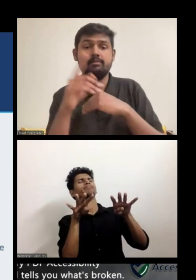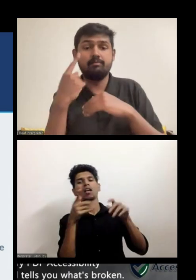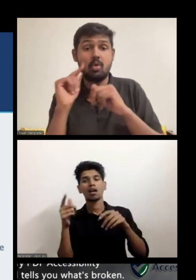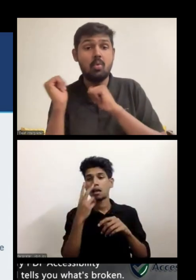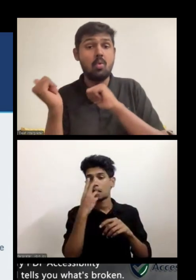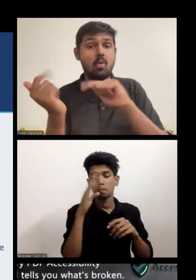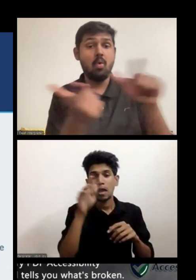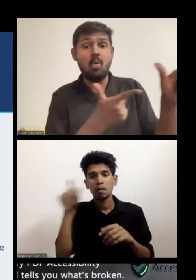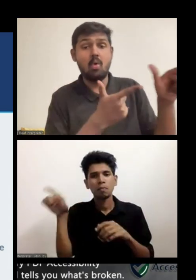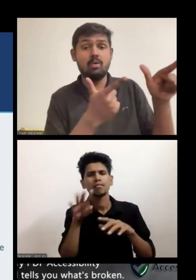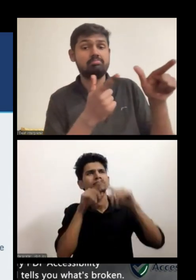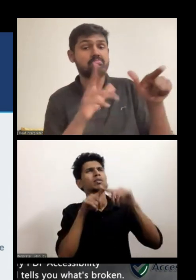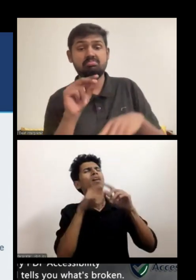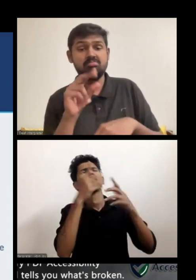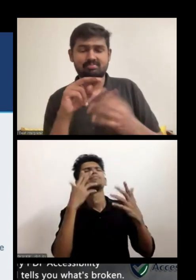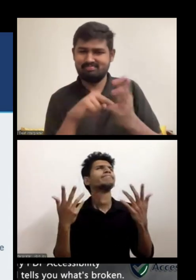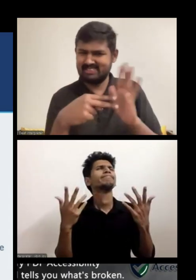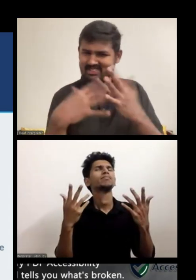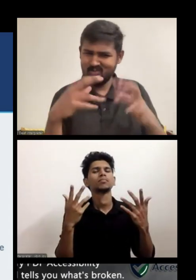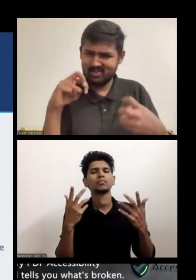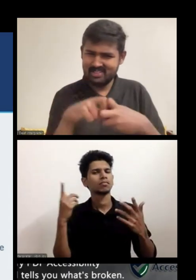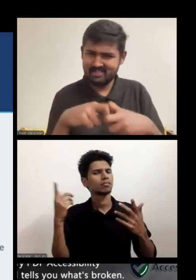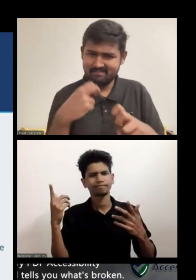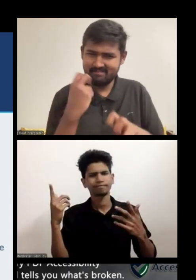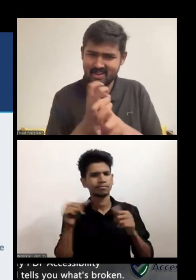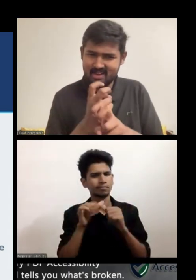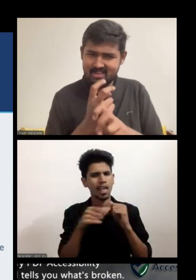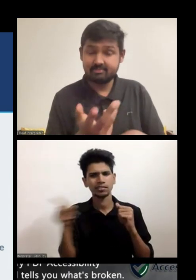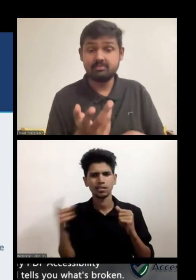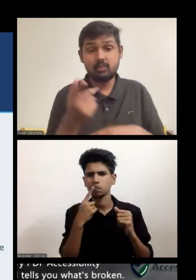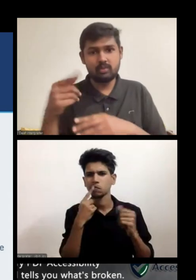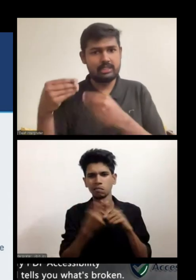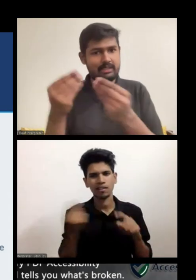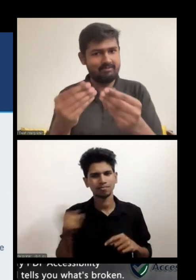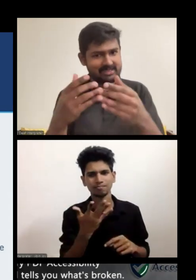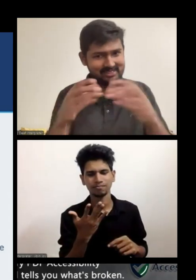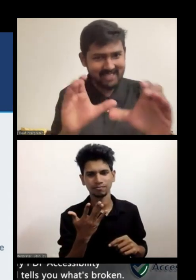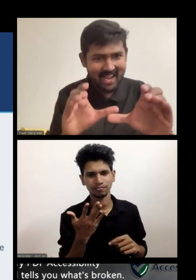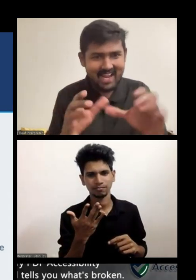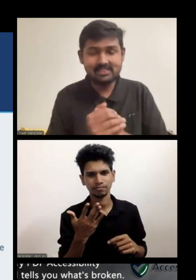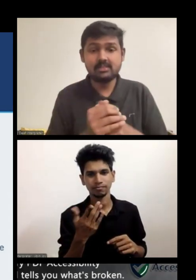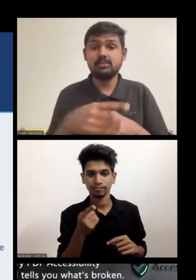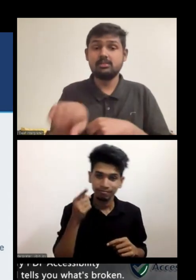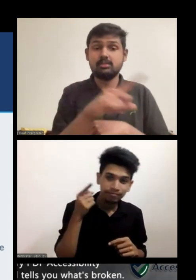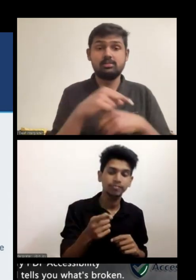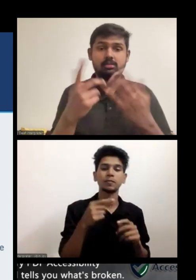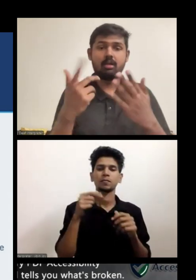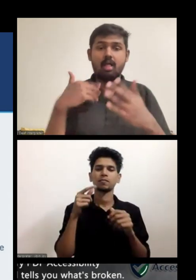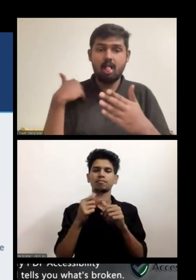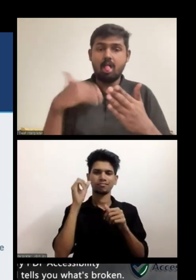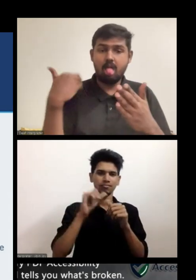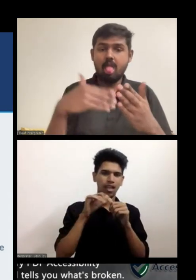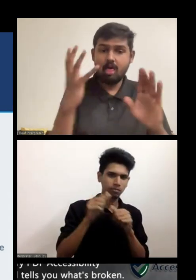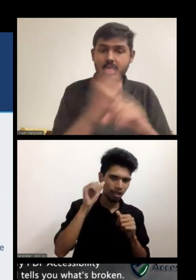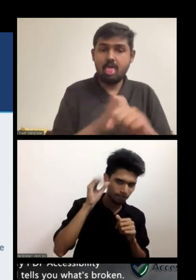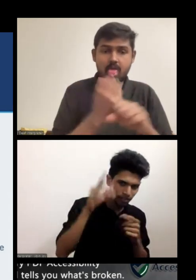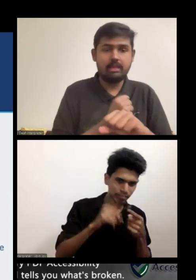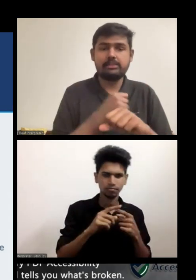So for a continuous accessibility awareness and action this tool can be said as an evidence based